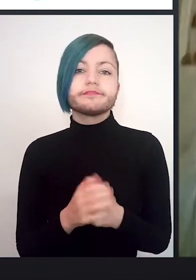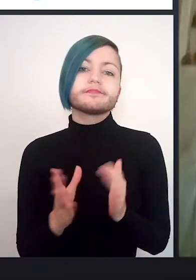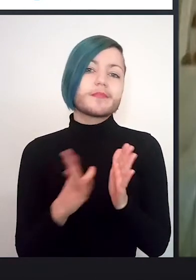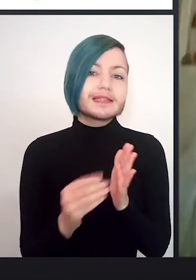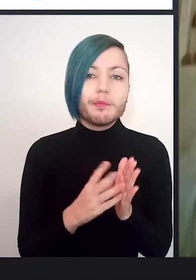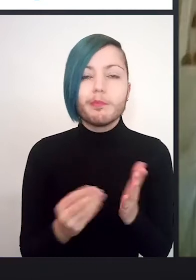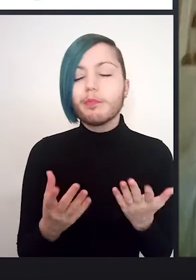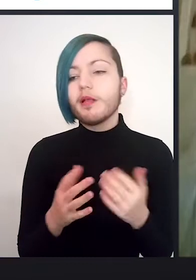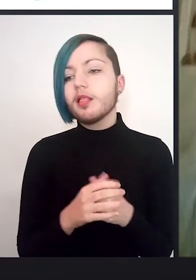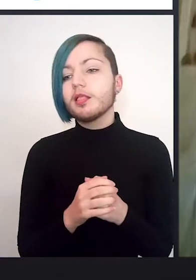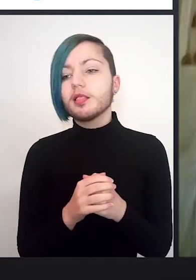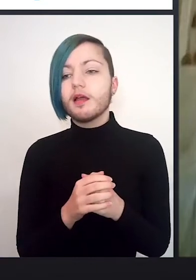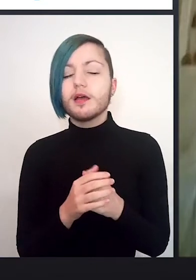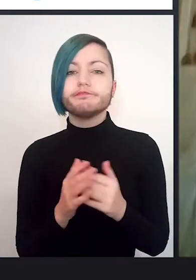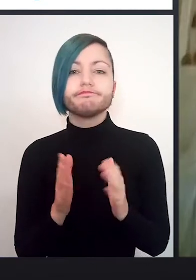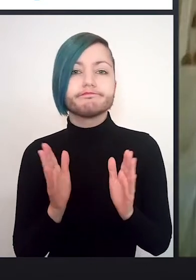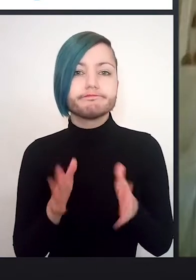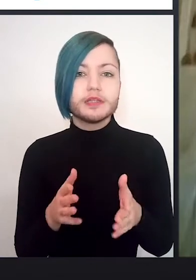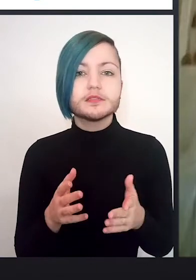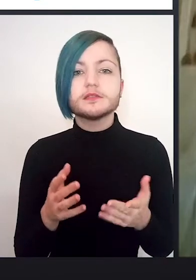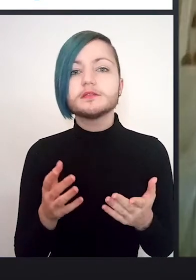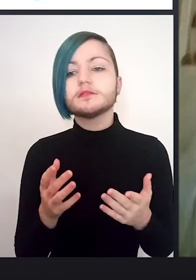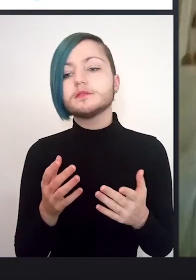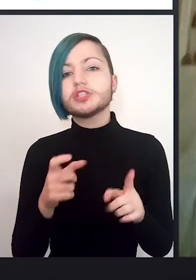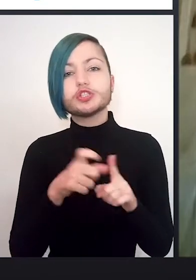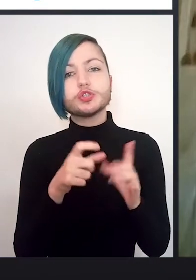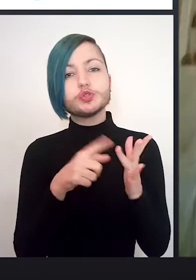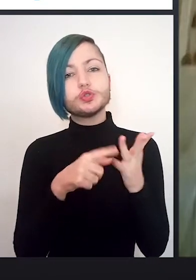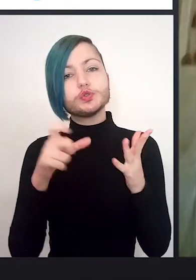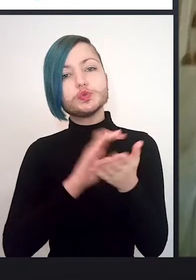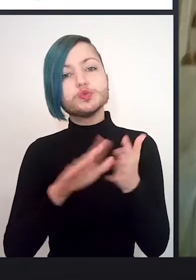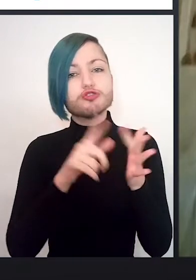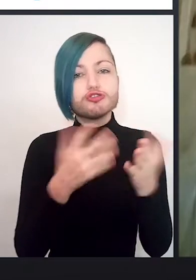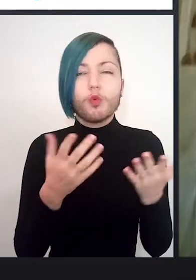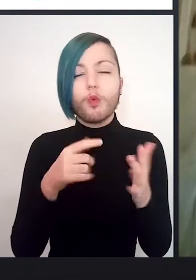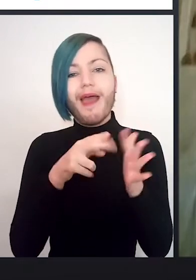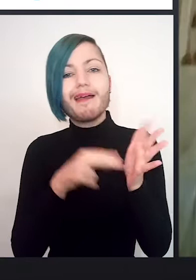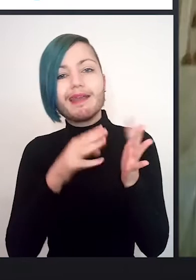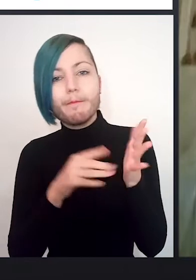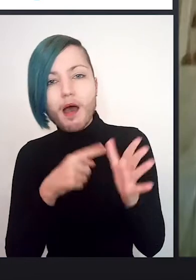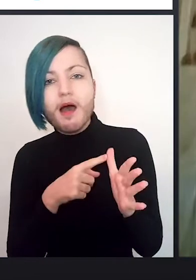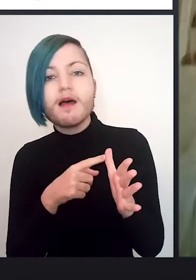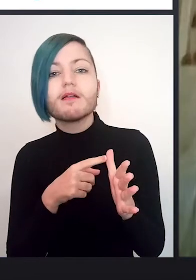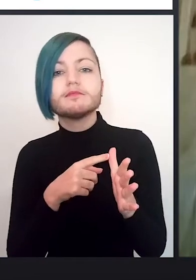Like for instance you have a douche, or an enema. So that's gonna be done, and